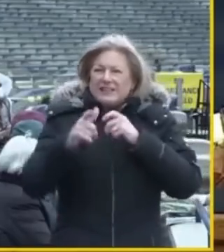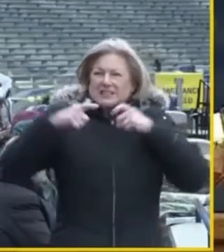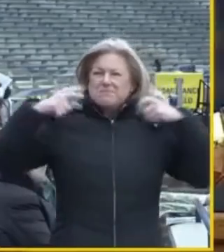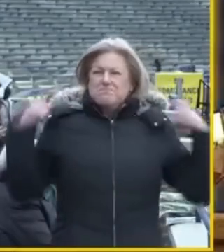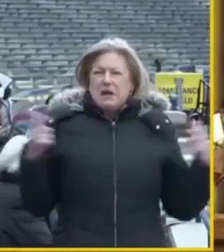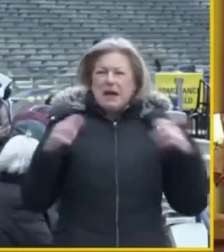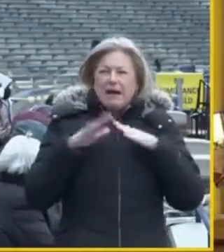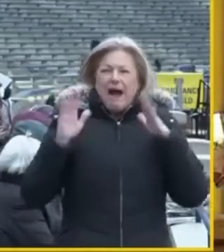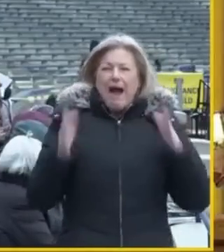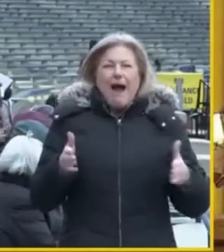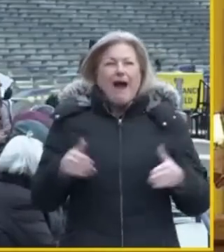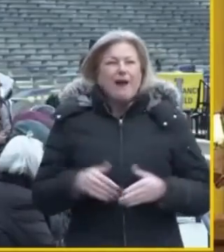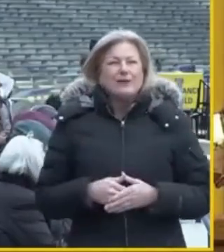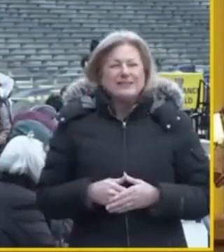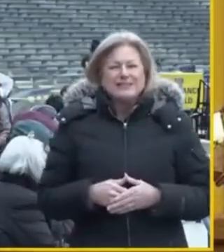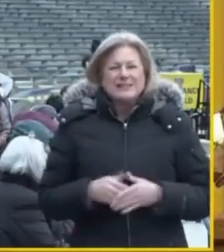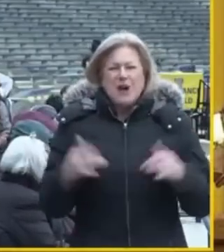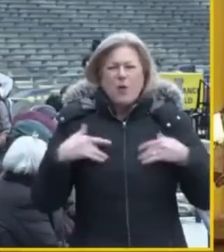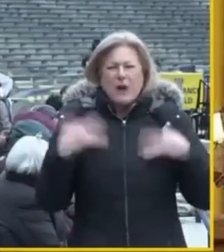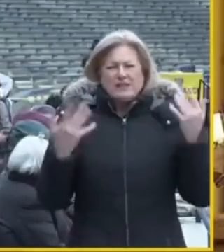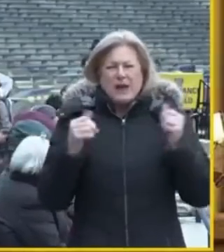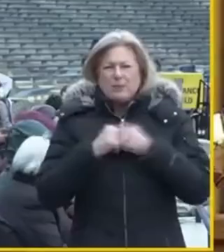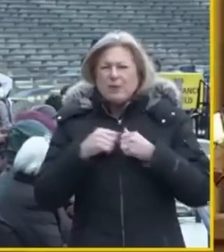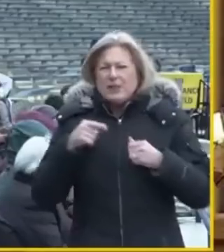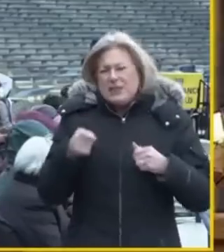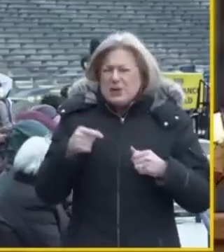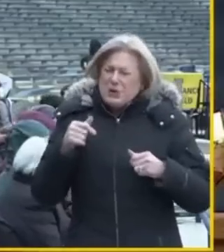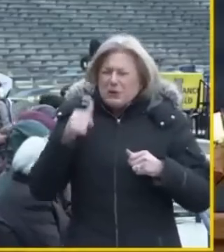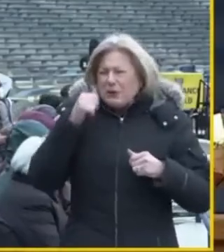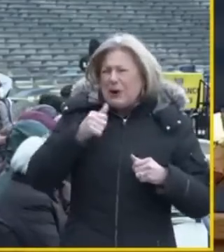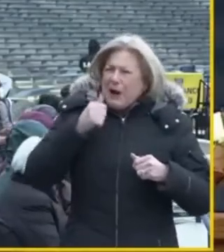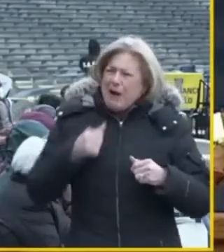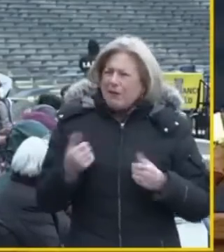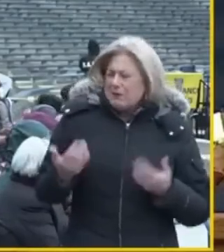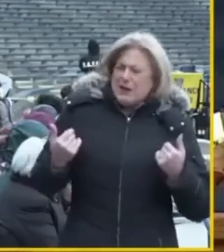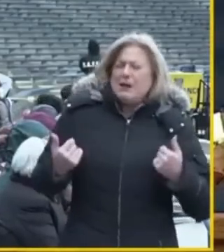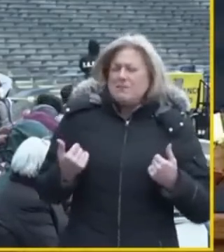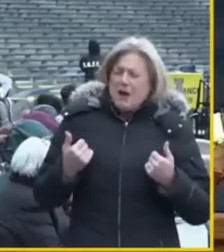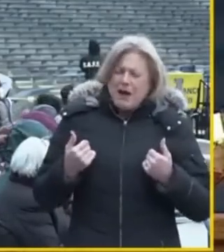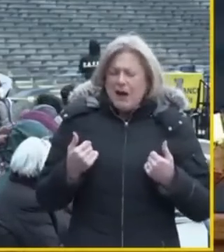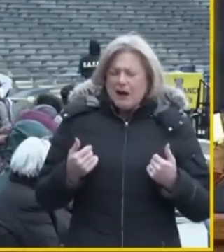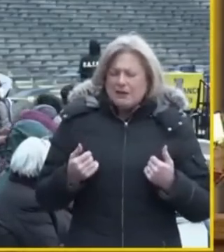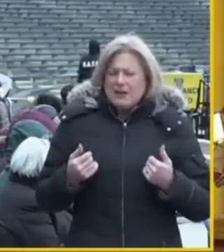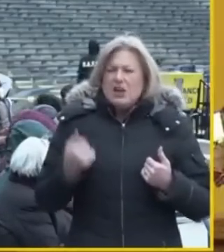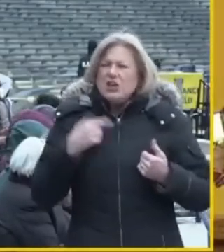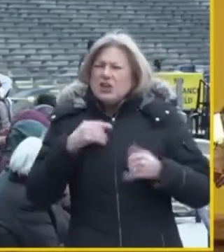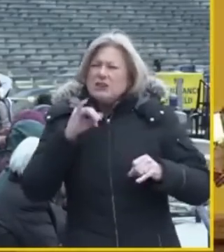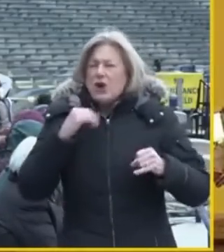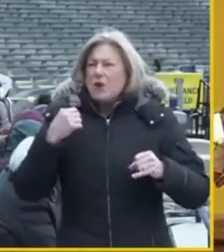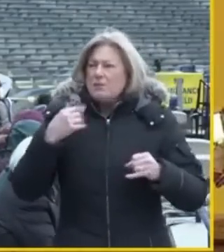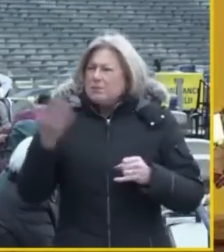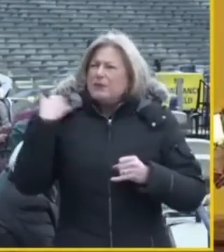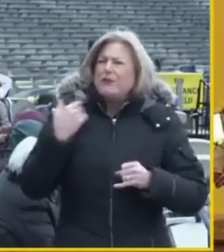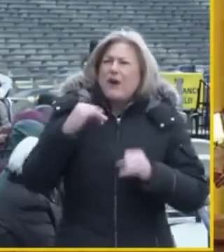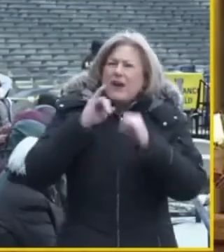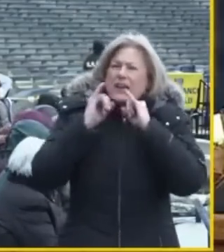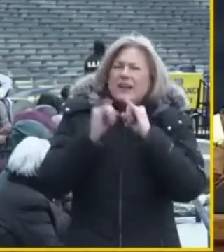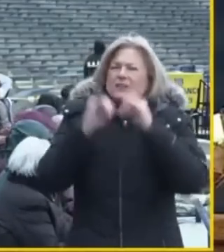What is up with you, girl, come on. I mean, you've interviewed presidents, criminals, dictators.